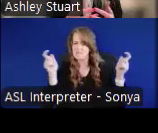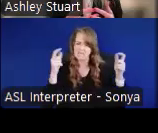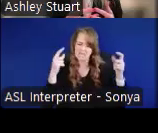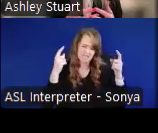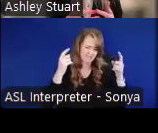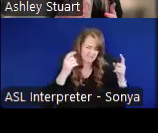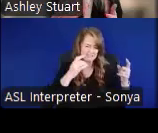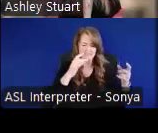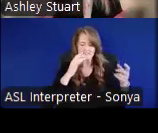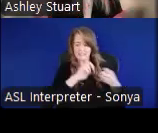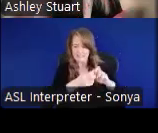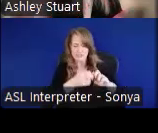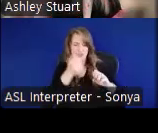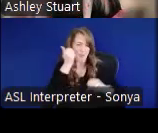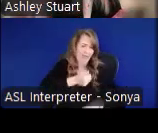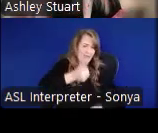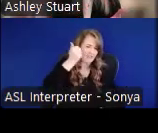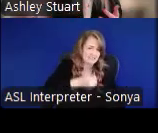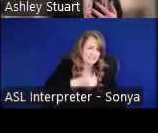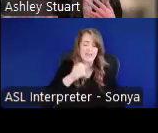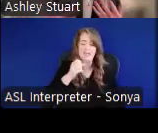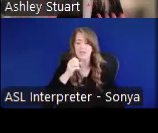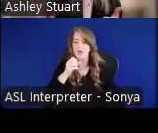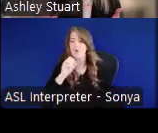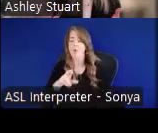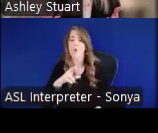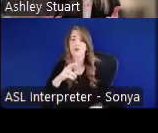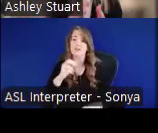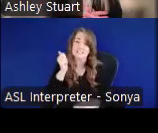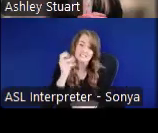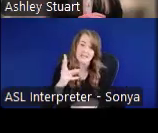even occurring several times per day, that can be an indicator